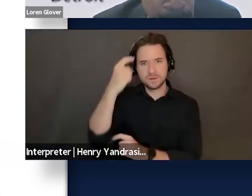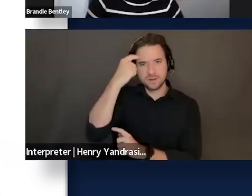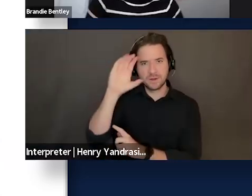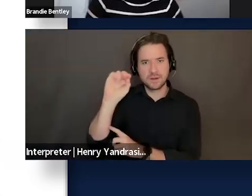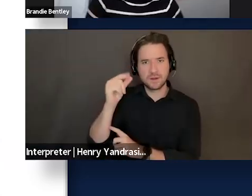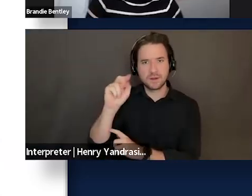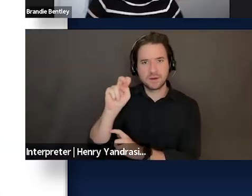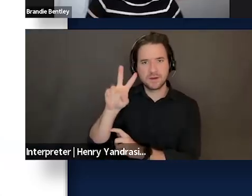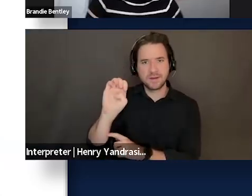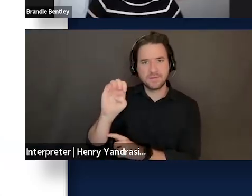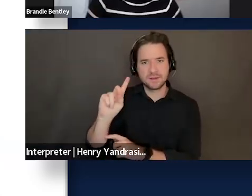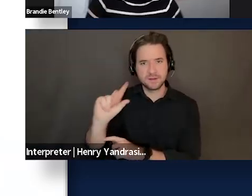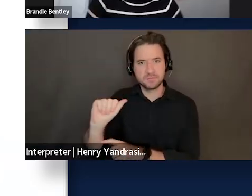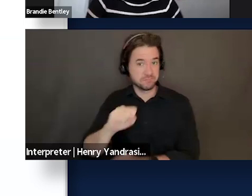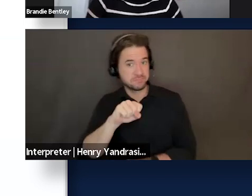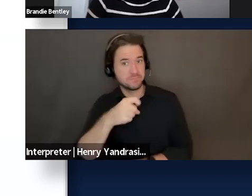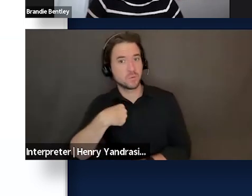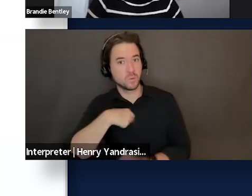Yes, we can do cognitive disability. And I want to filter for race.